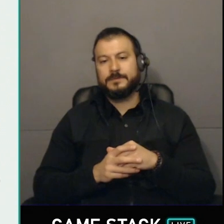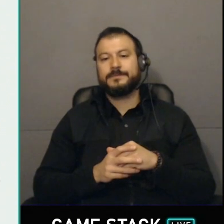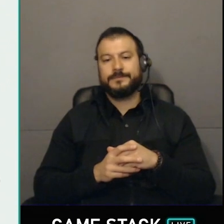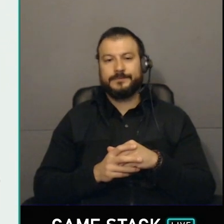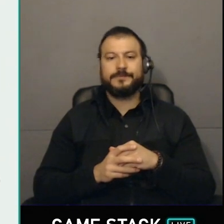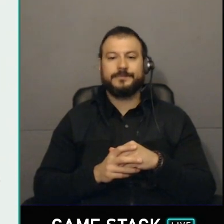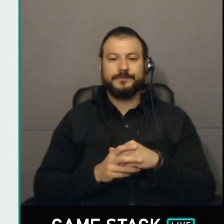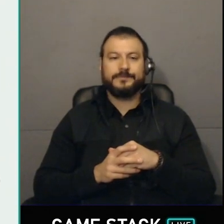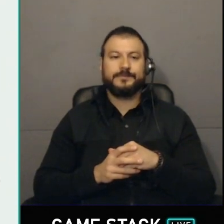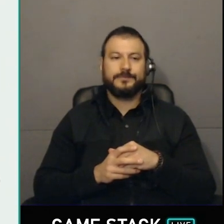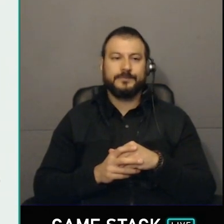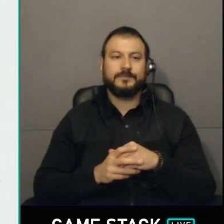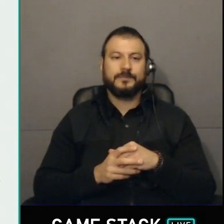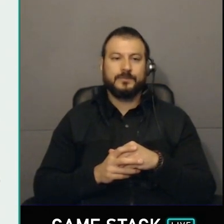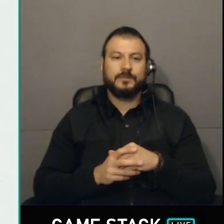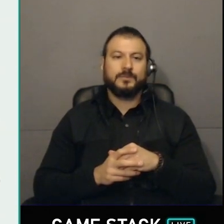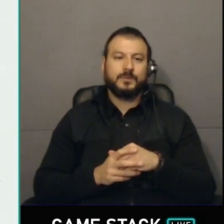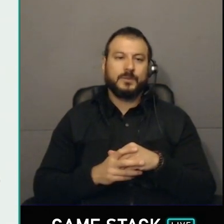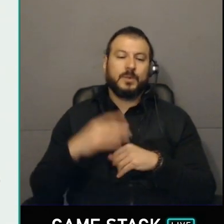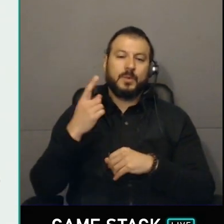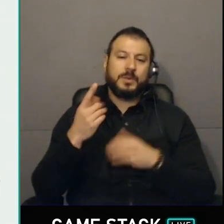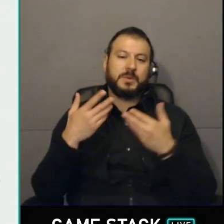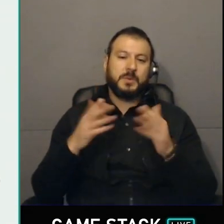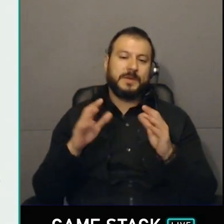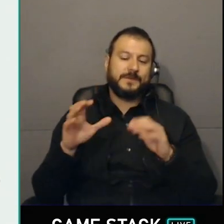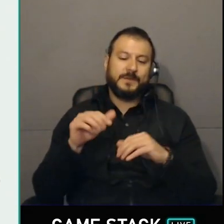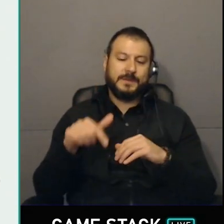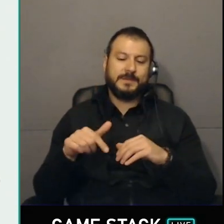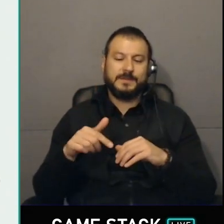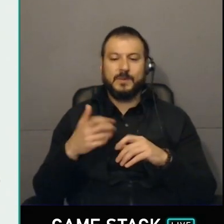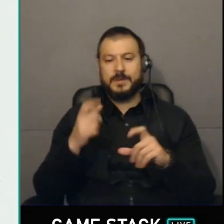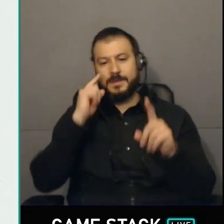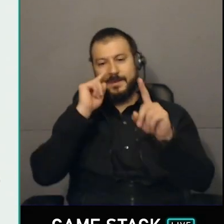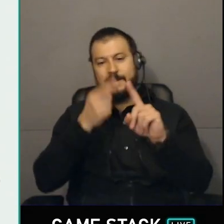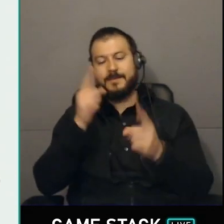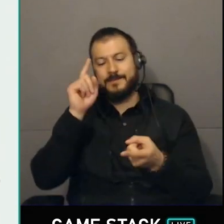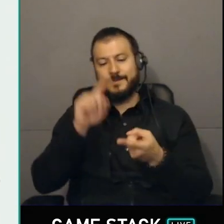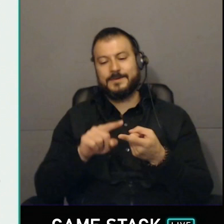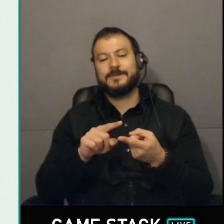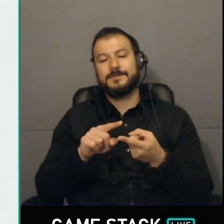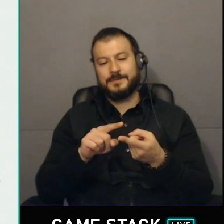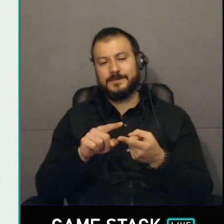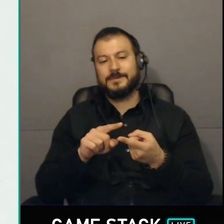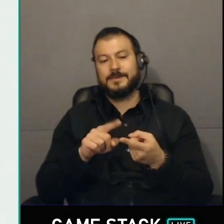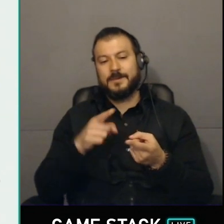So, one way of doing this, we want to aim to reduce those problems with the friction calculation.